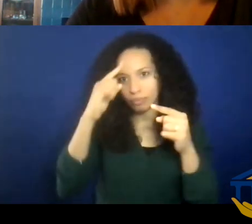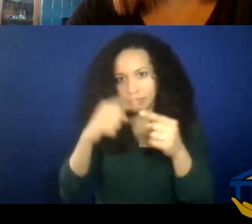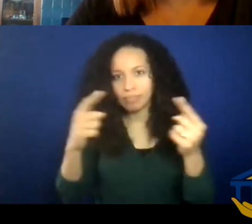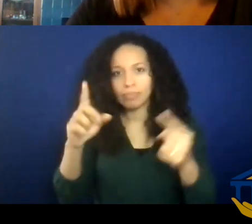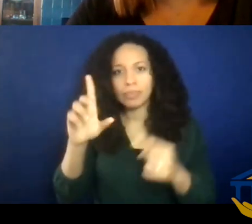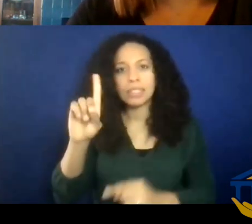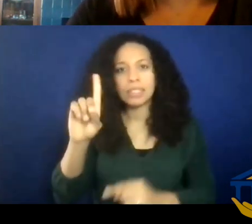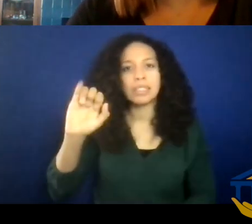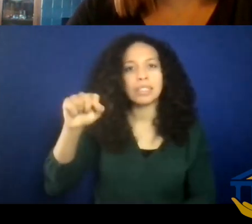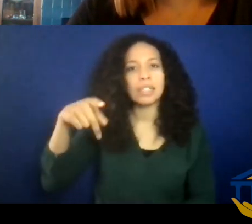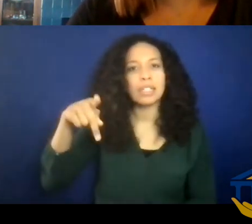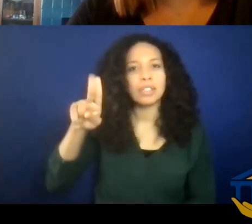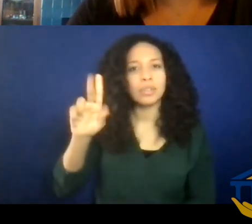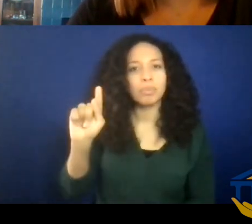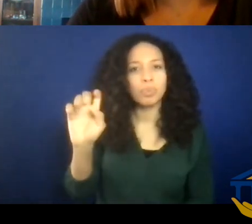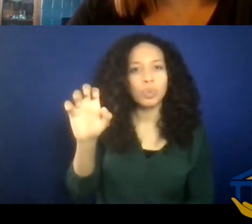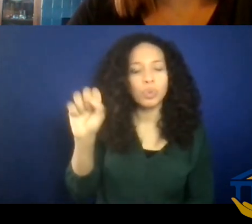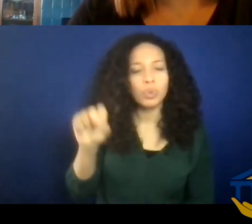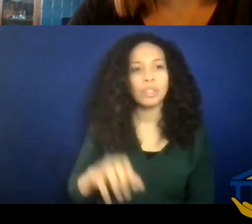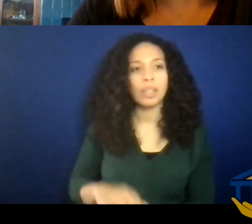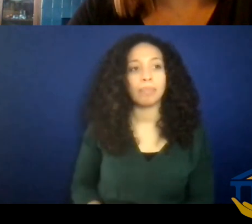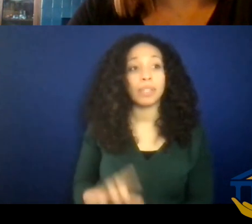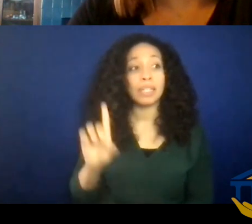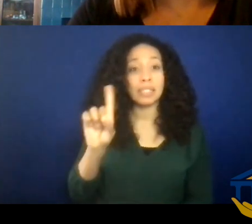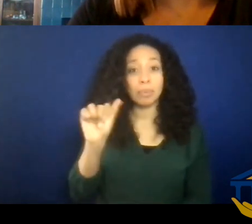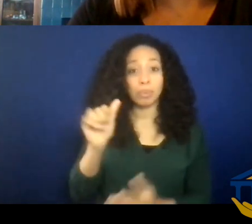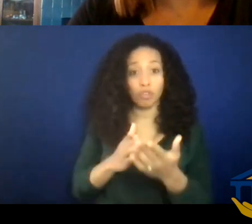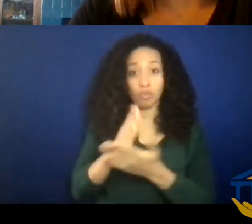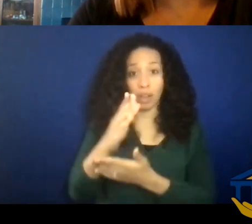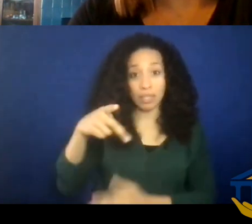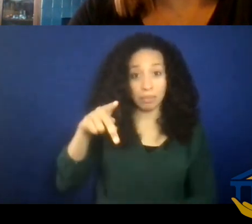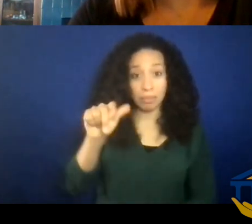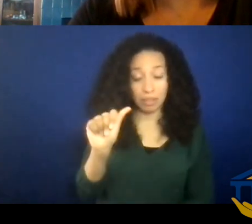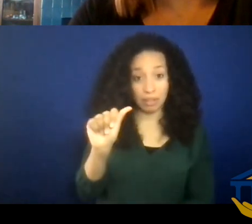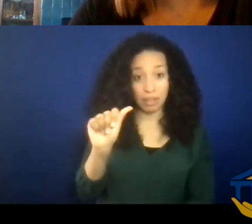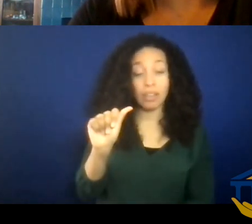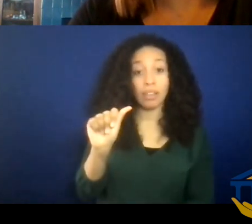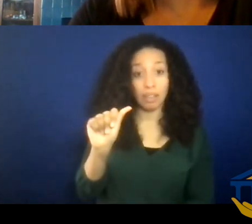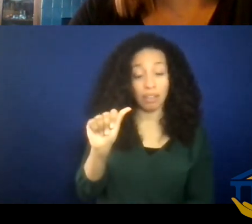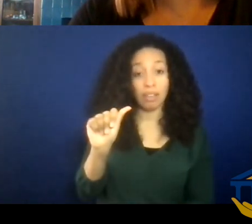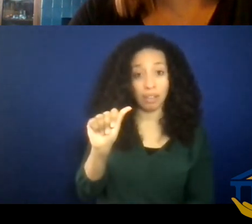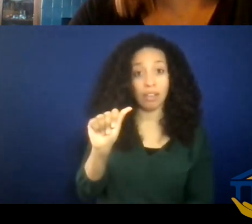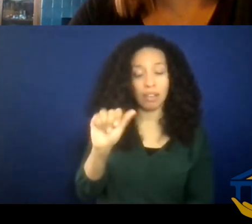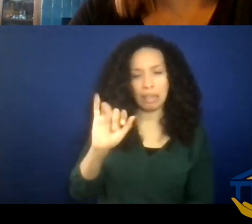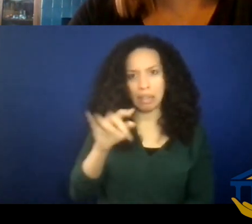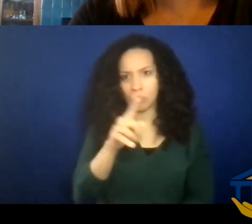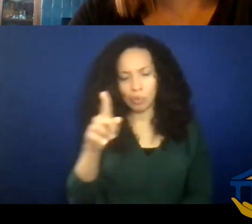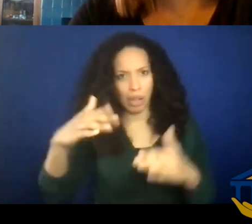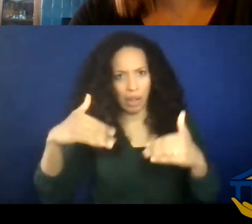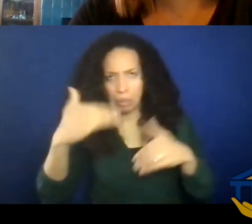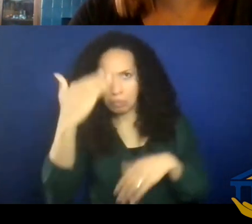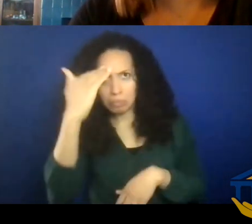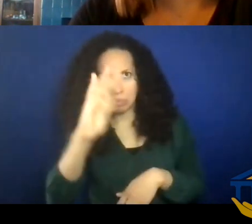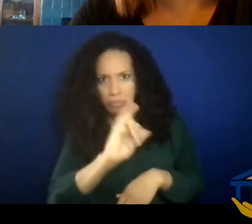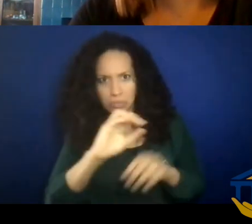Disability Rights Pennsylvania, if you're not familiar with us, is the protection and advocacy